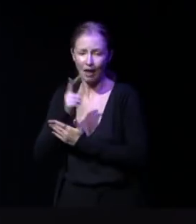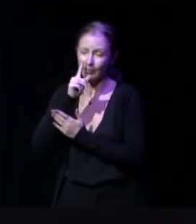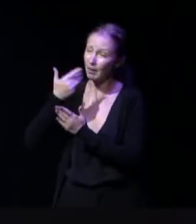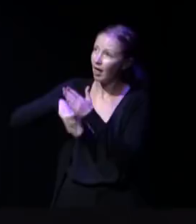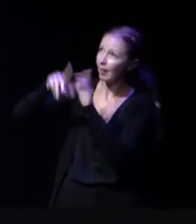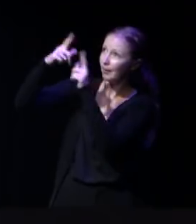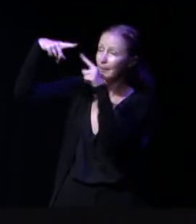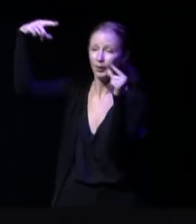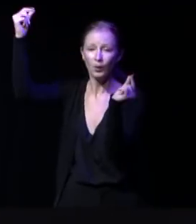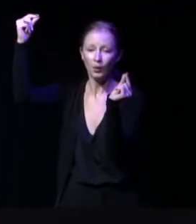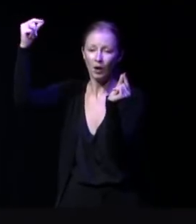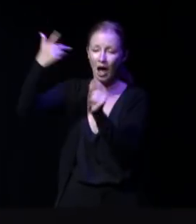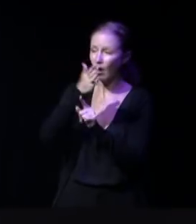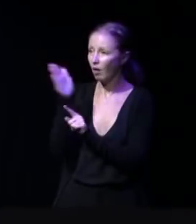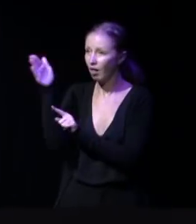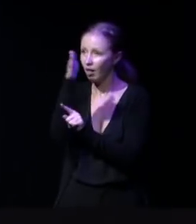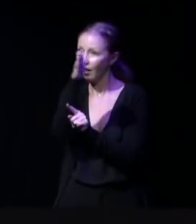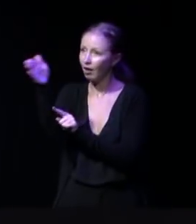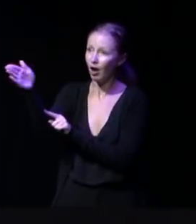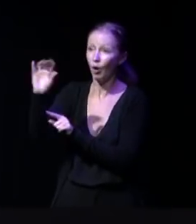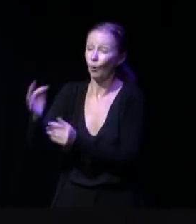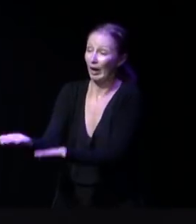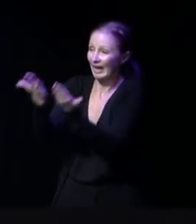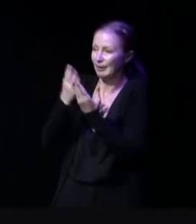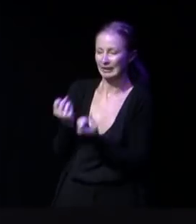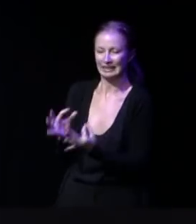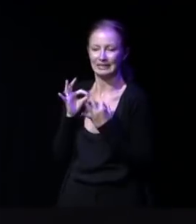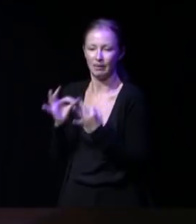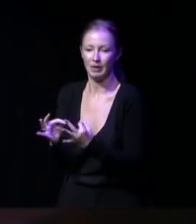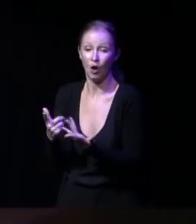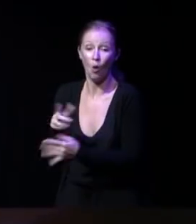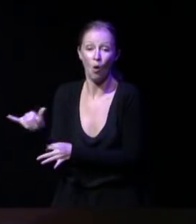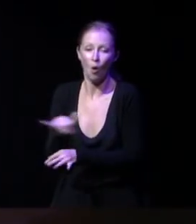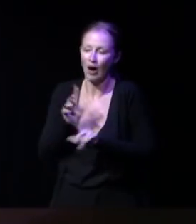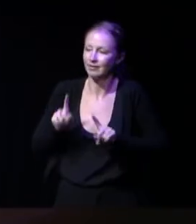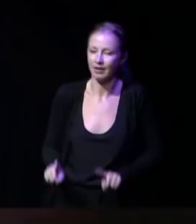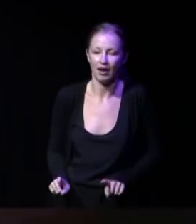I will go toward what feeds me or I will not go at all. Will you join me?